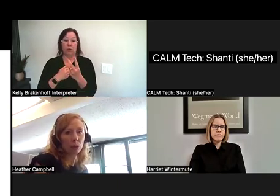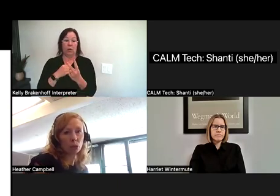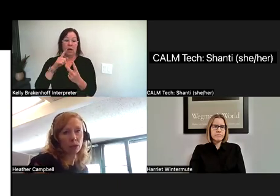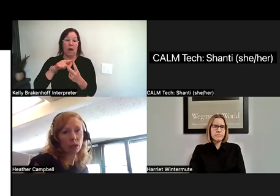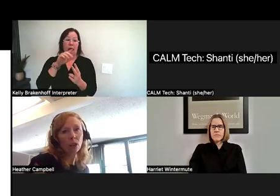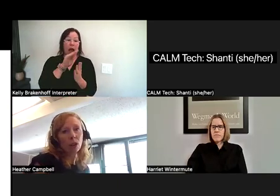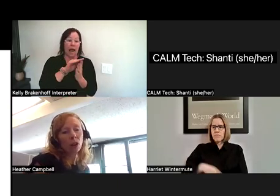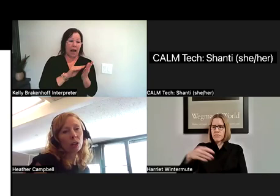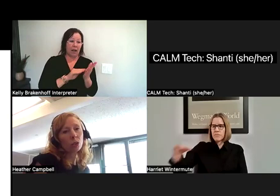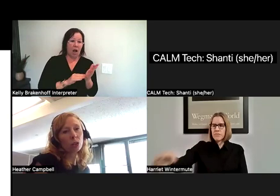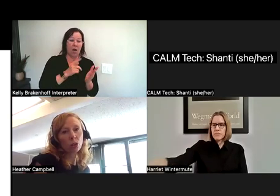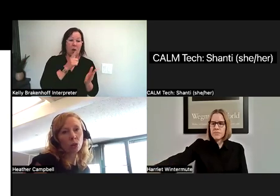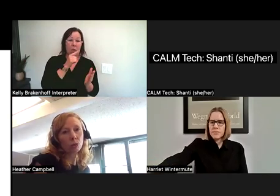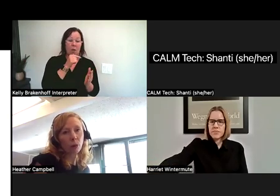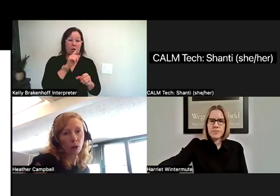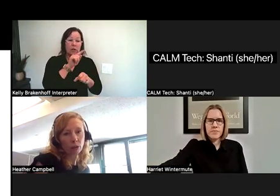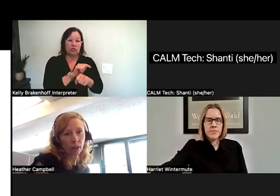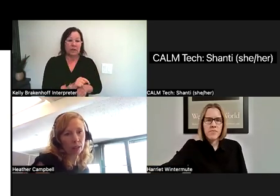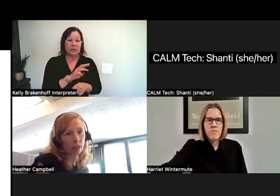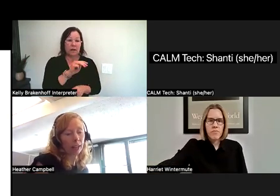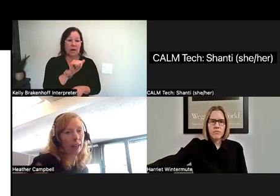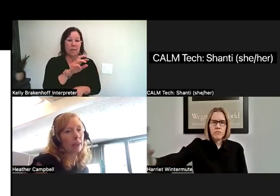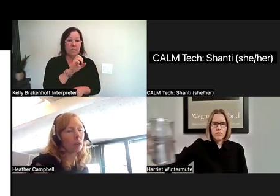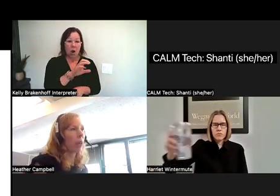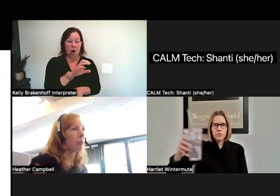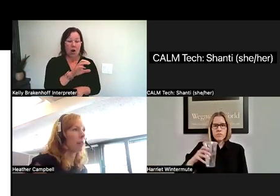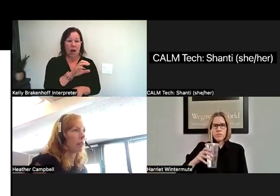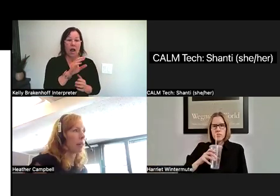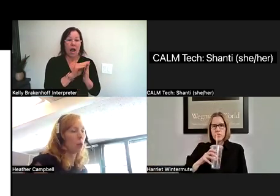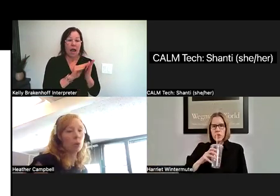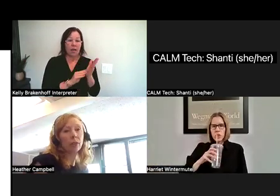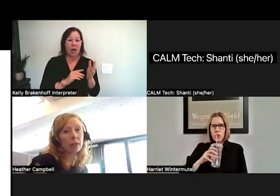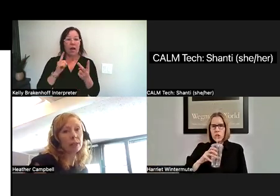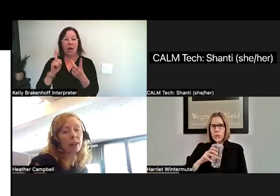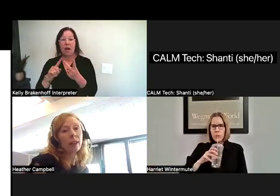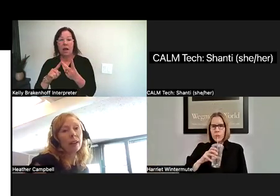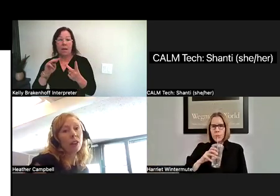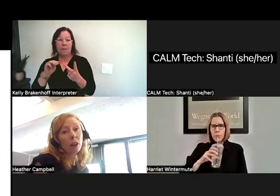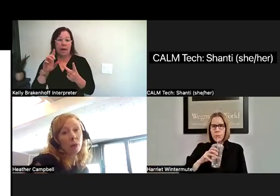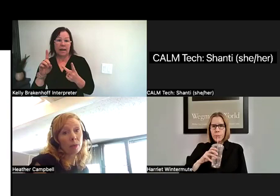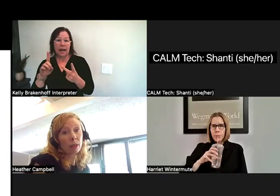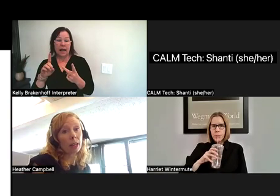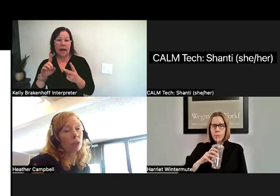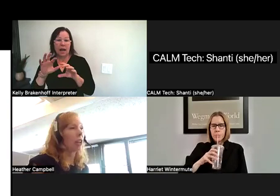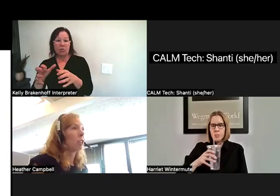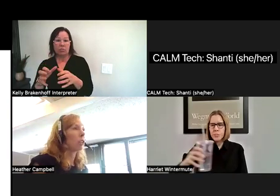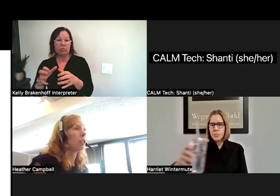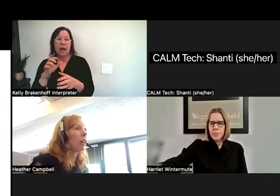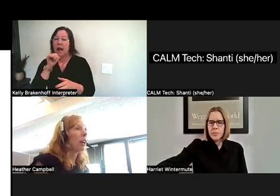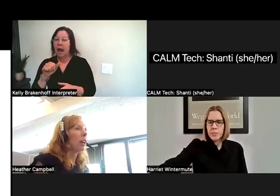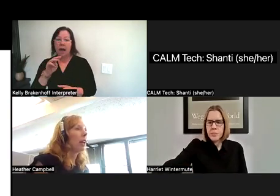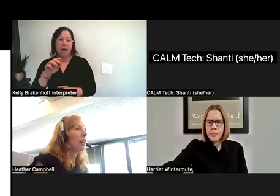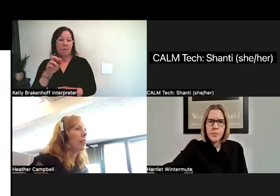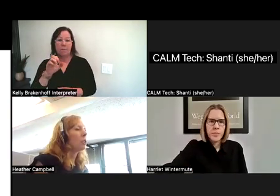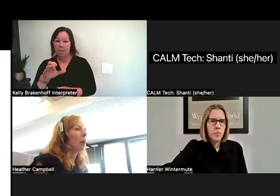which does traditional mark cataloging and then we have nontraditional meta data creation and so